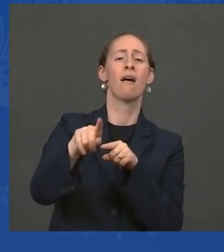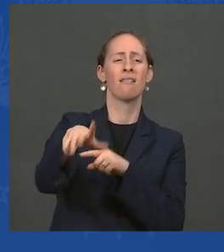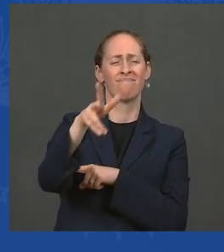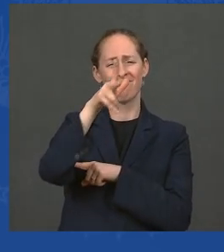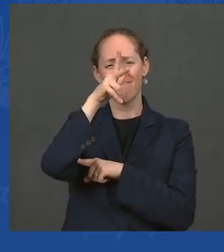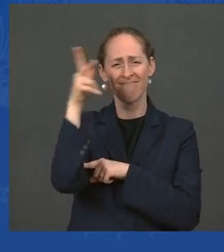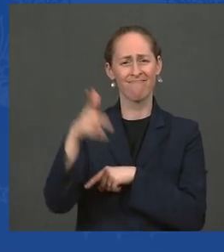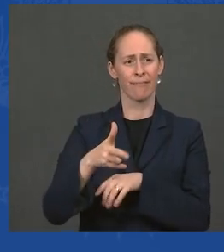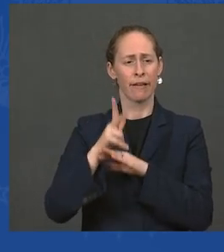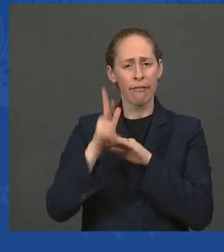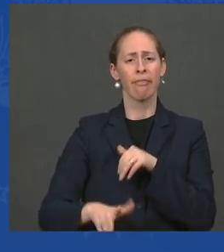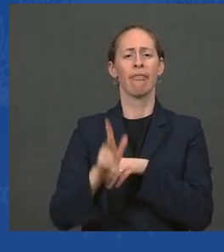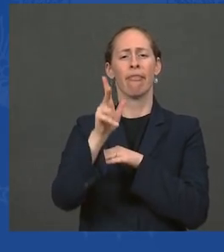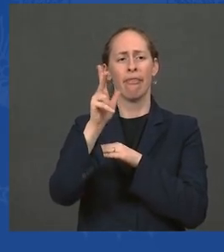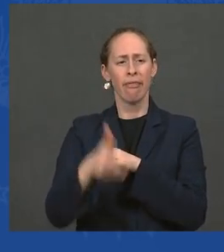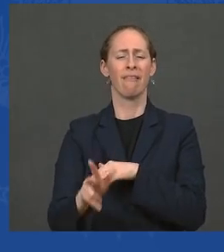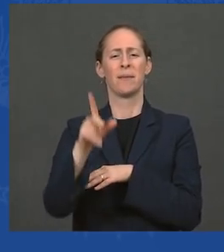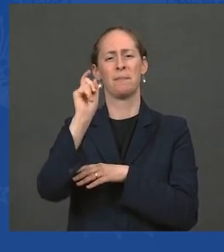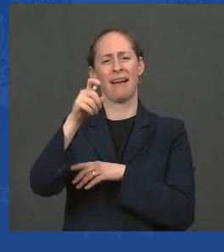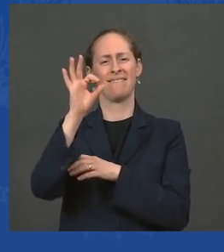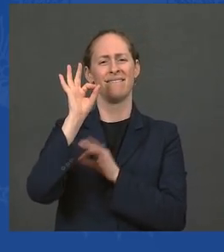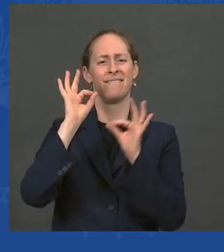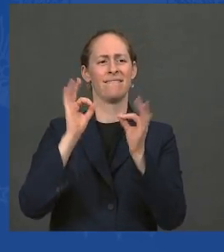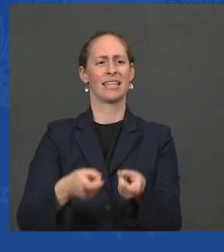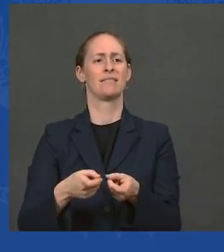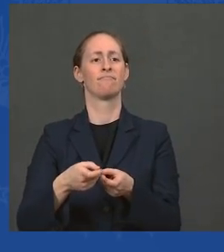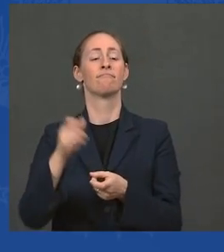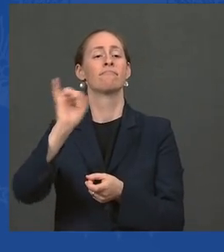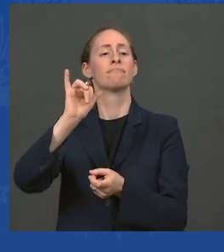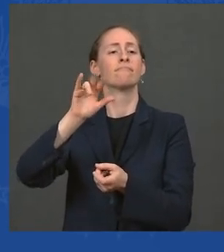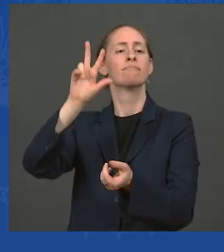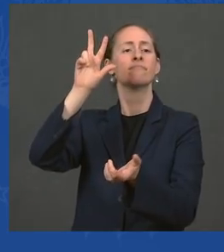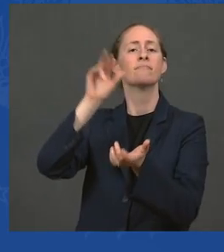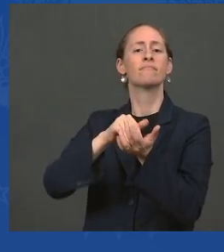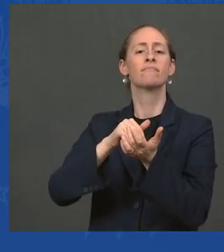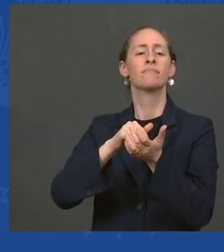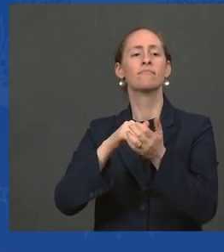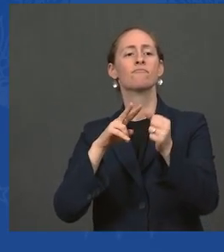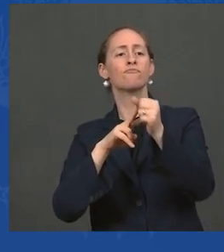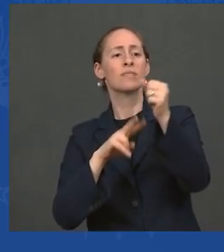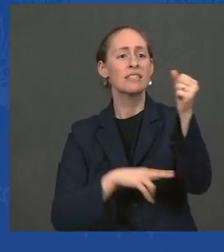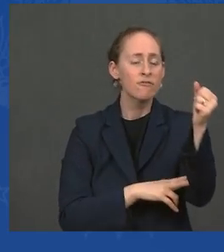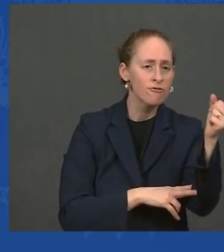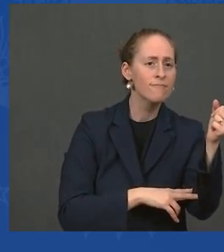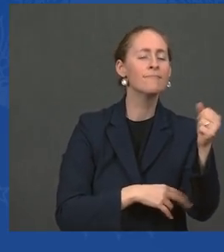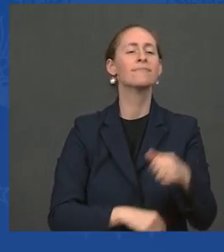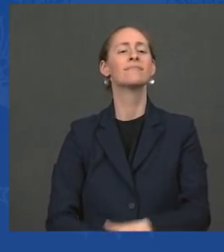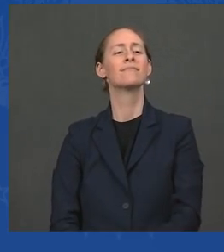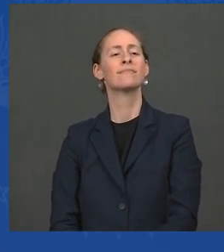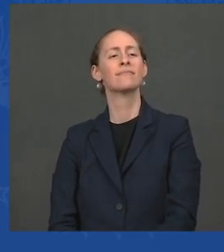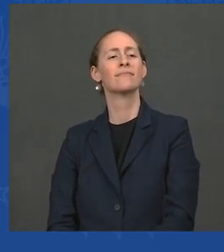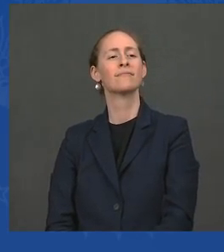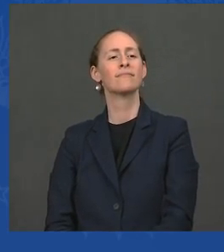including more than 3,300 bridges and over 7,500 miles of highways here in the state of Pennsylvania